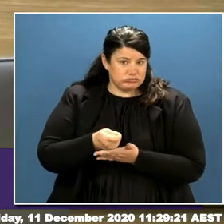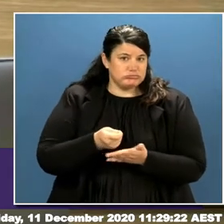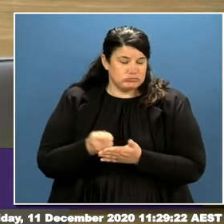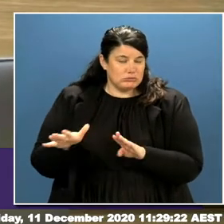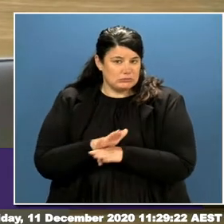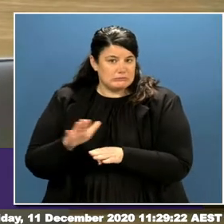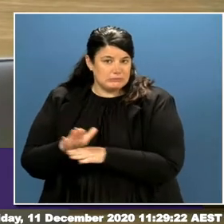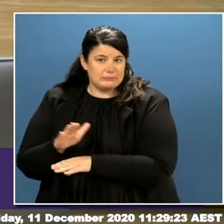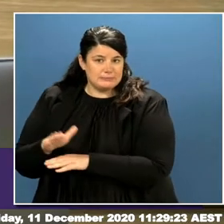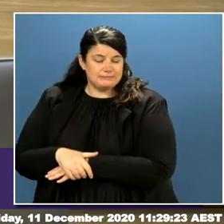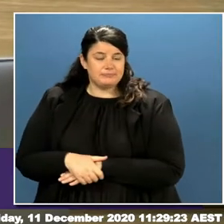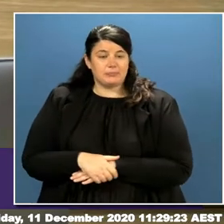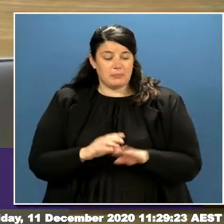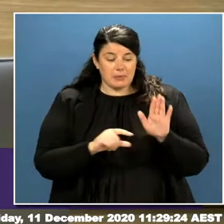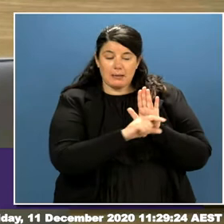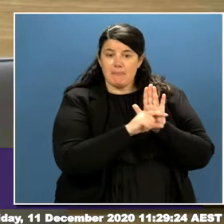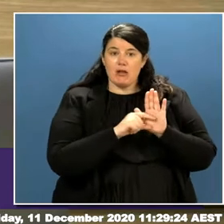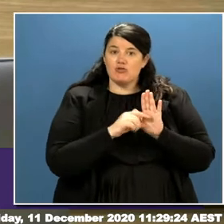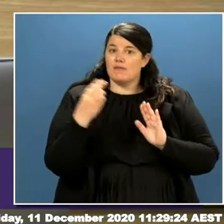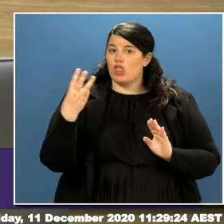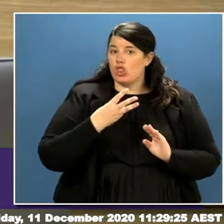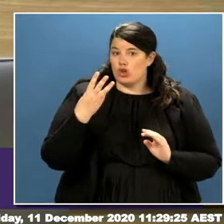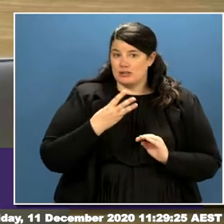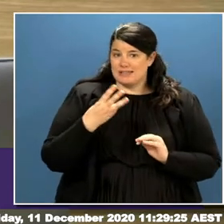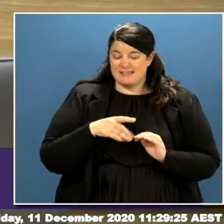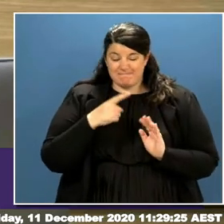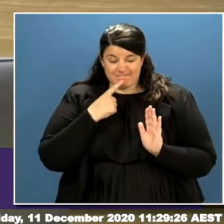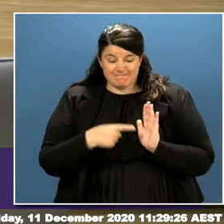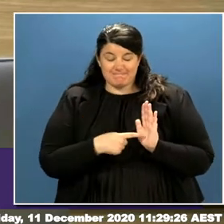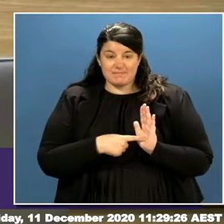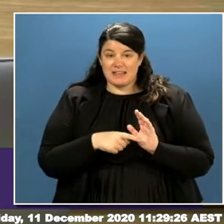At paragraph 13 of her statement, Ms Fullwood describes the system of